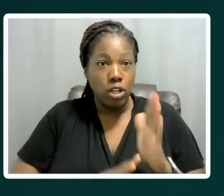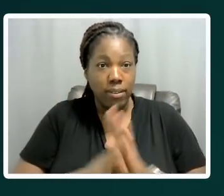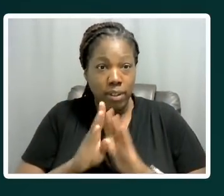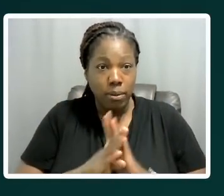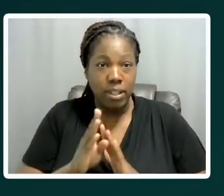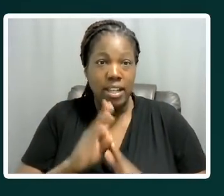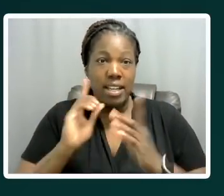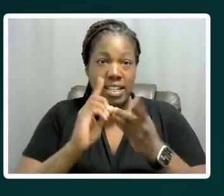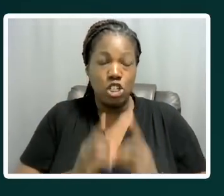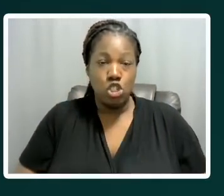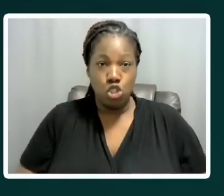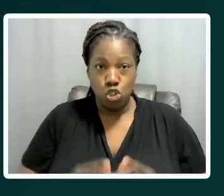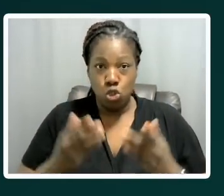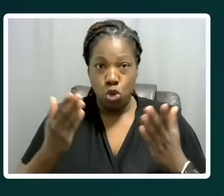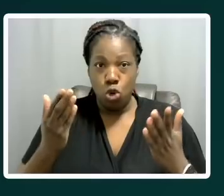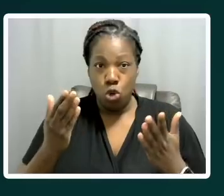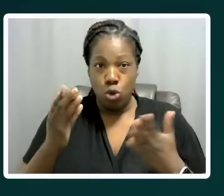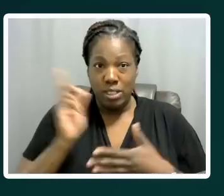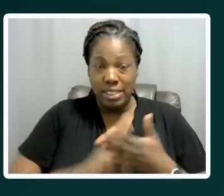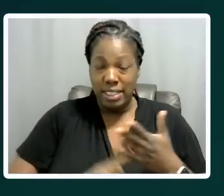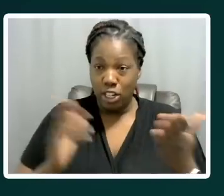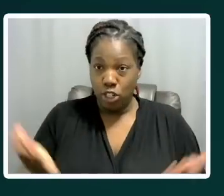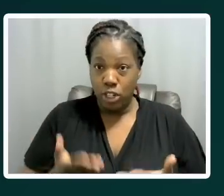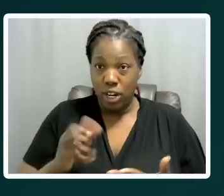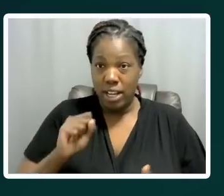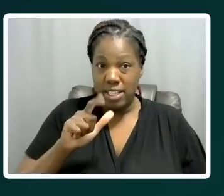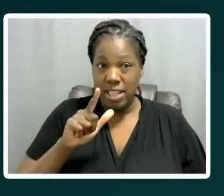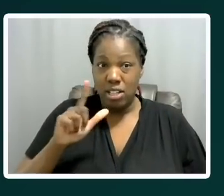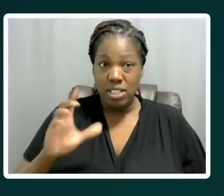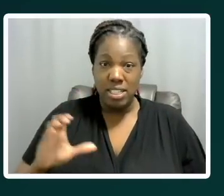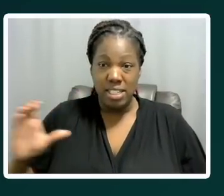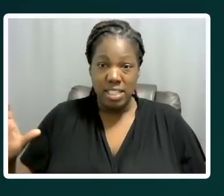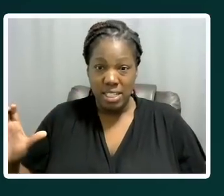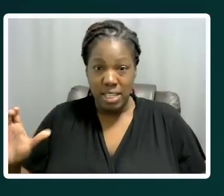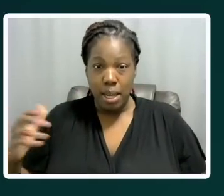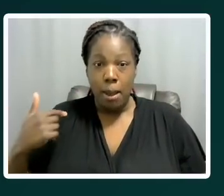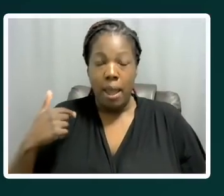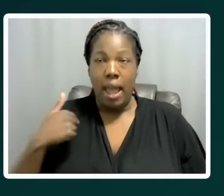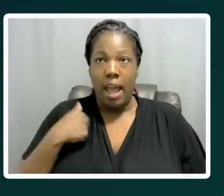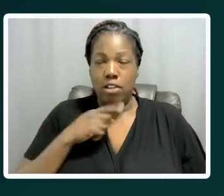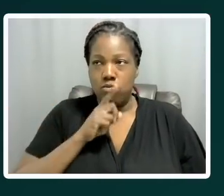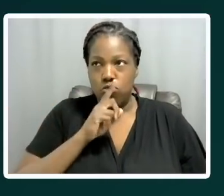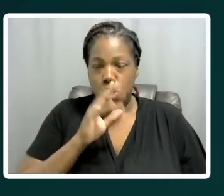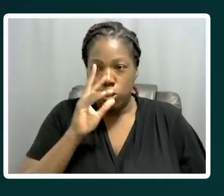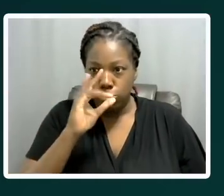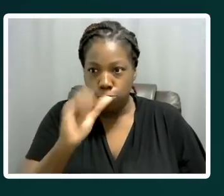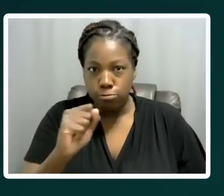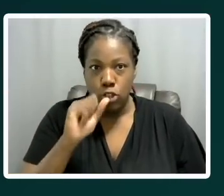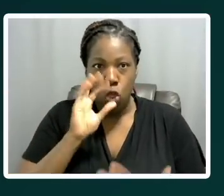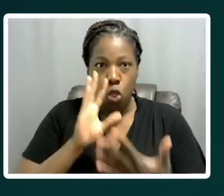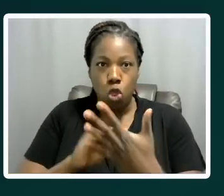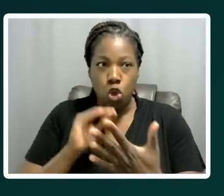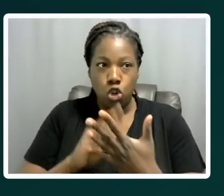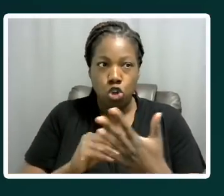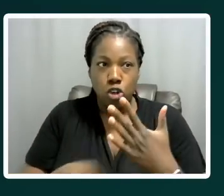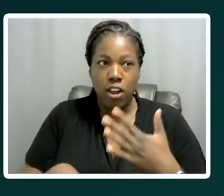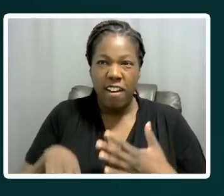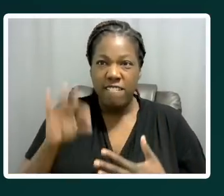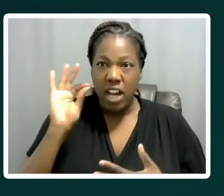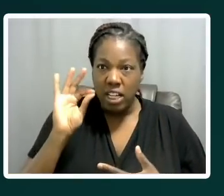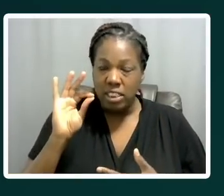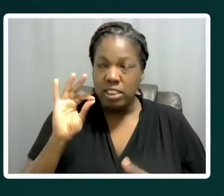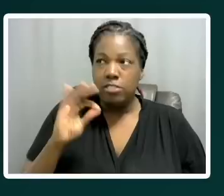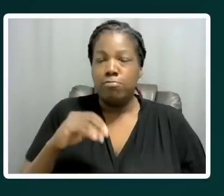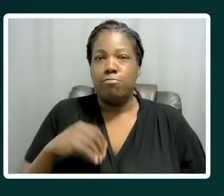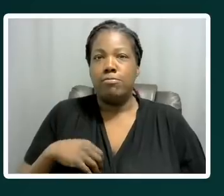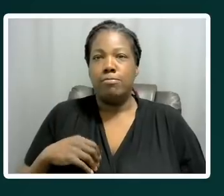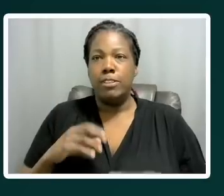SSEC. And I think my love of learning really came from finding these, sort of, intersections between